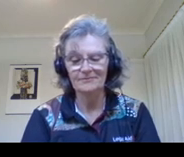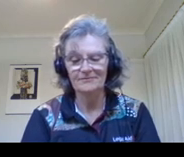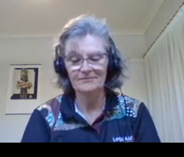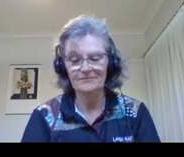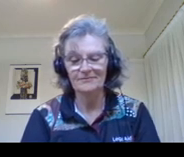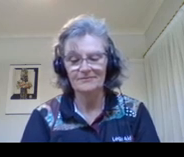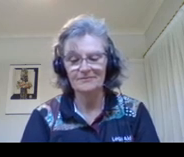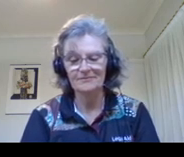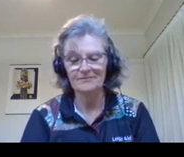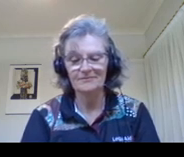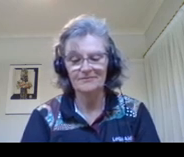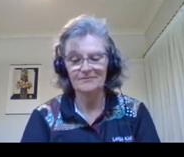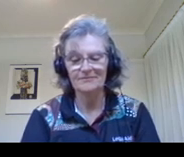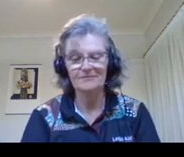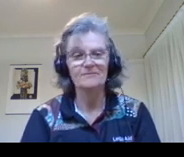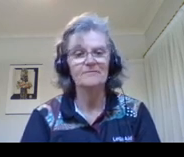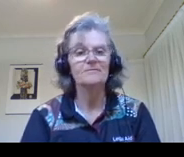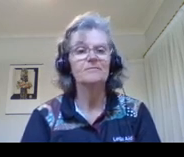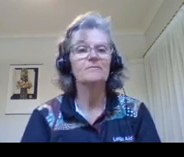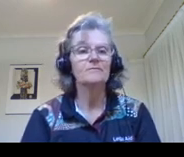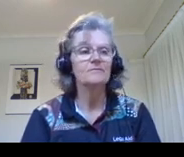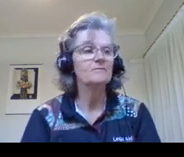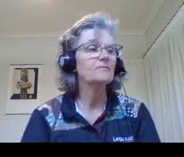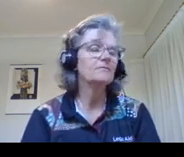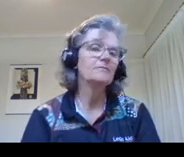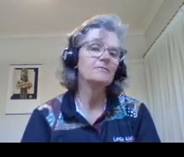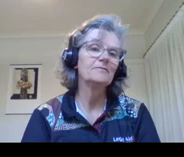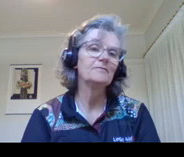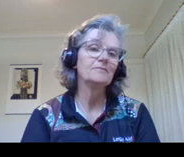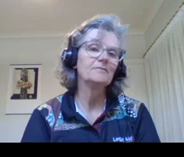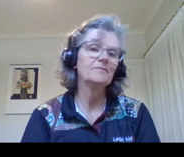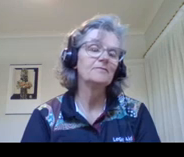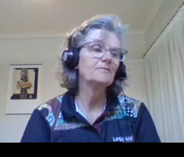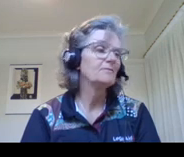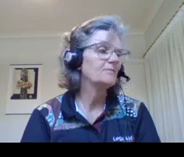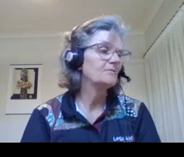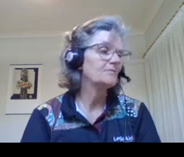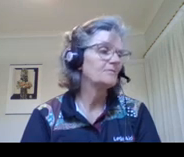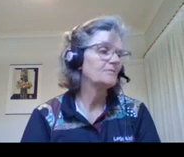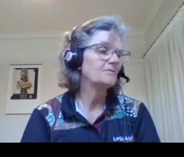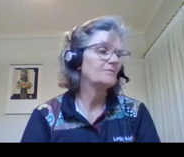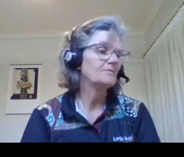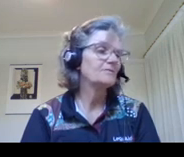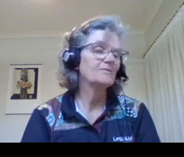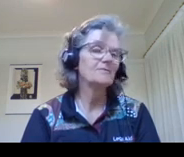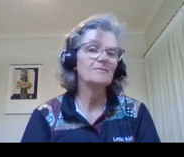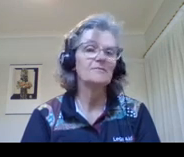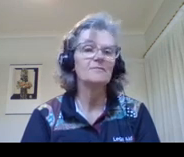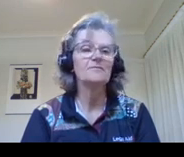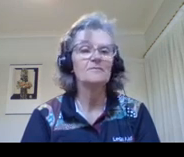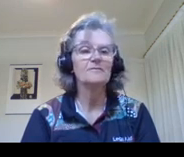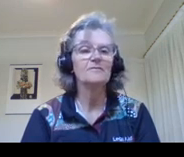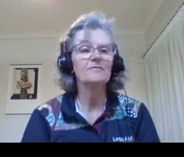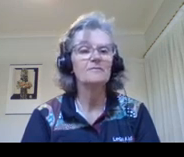organization can approach you and lastly of course every end of financial year the tax related scam